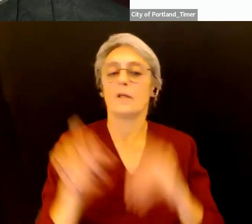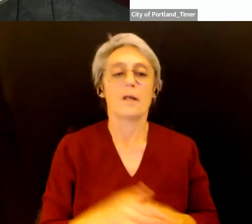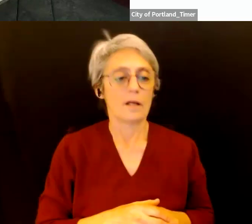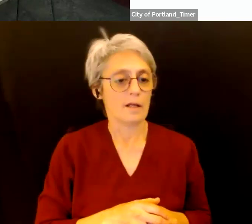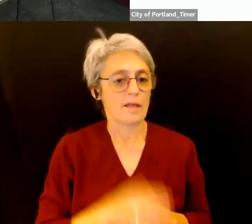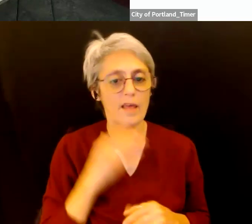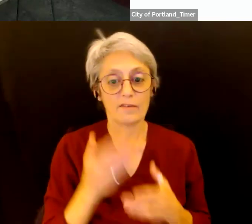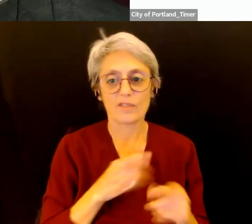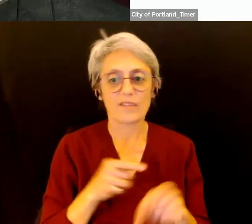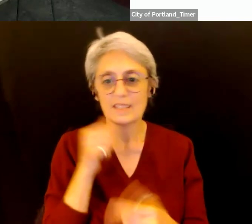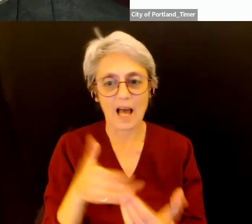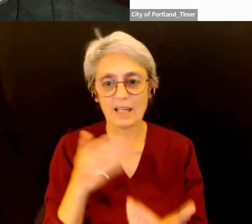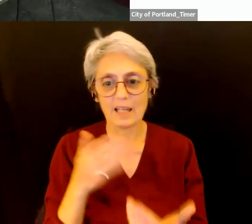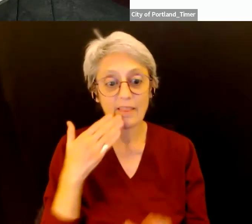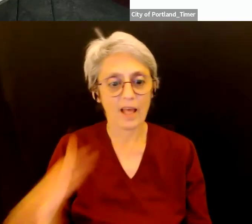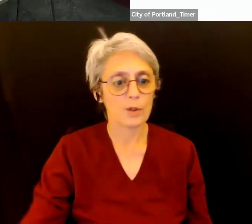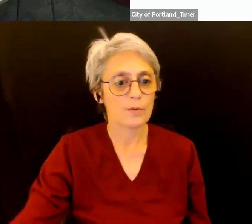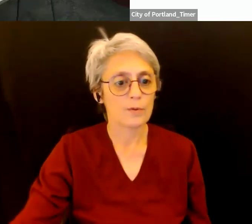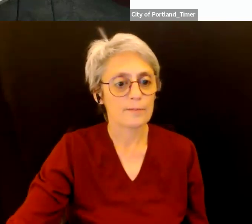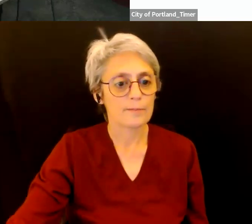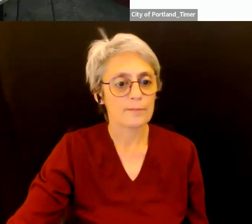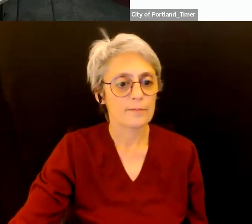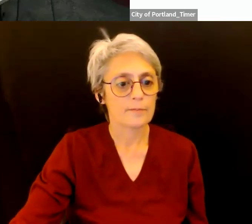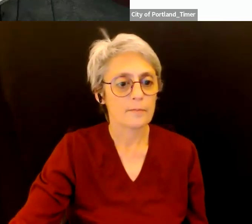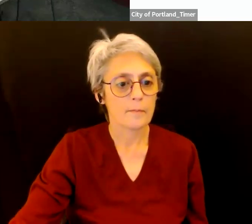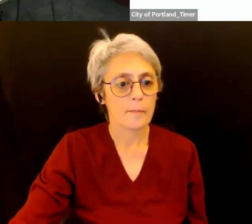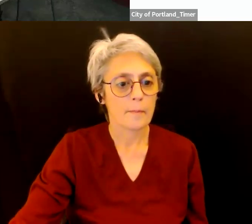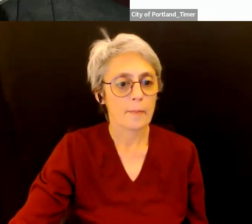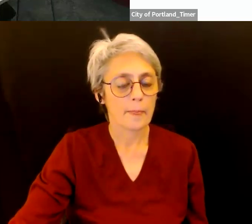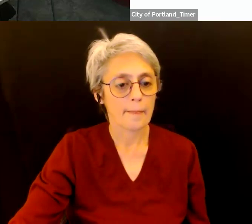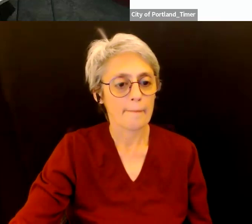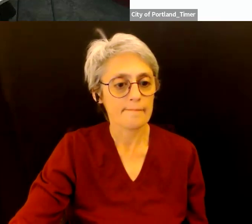Thank you.